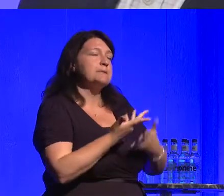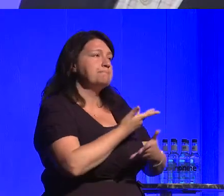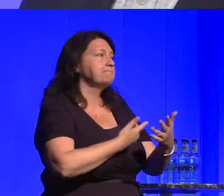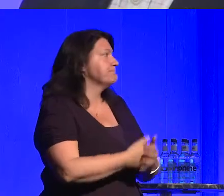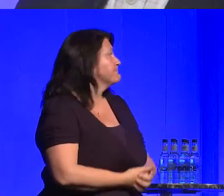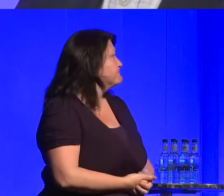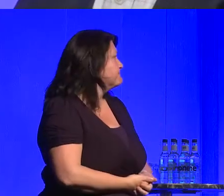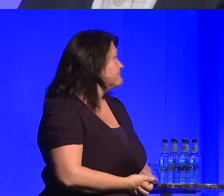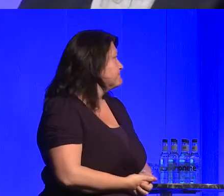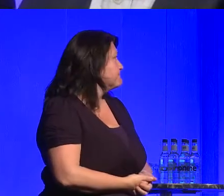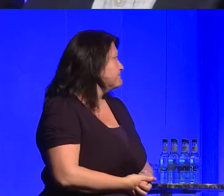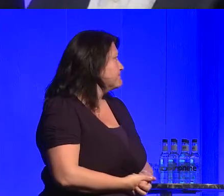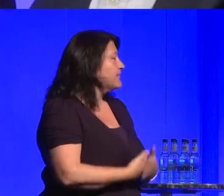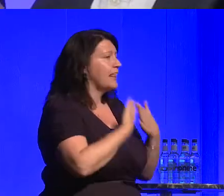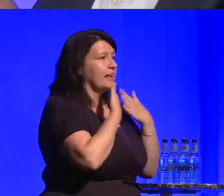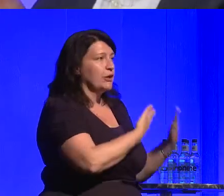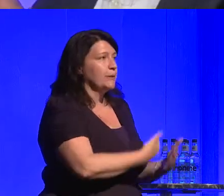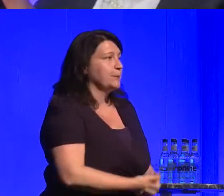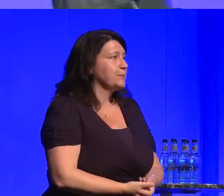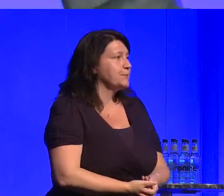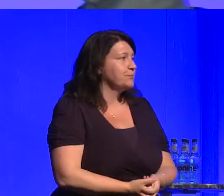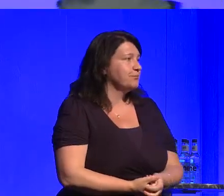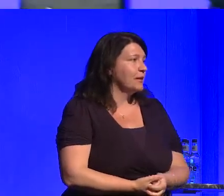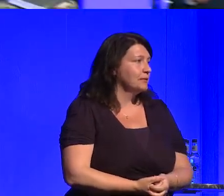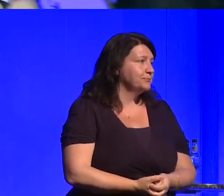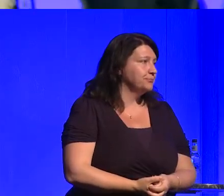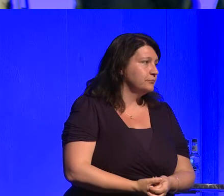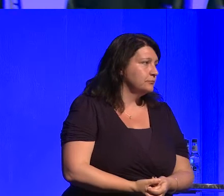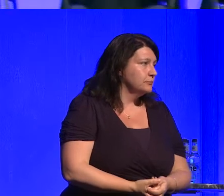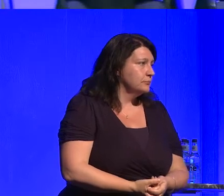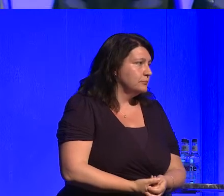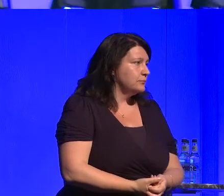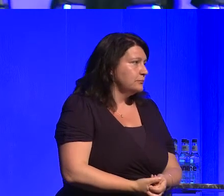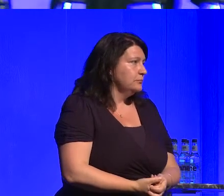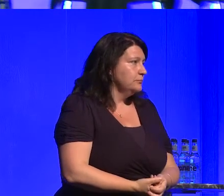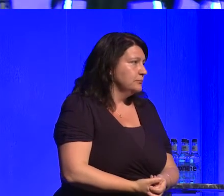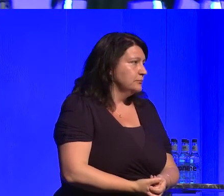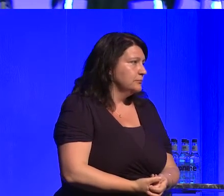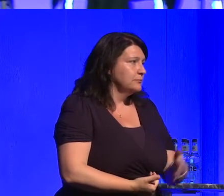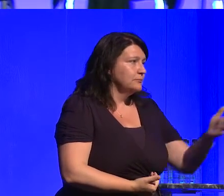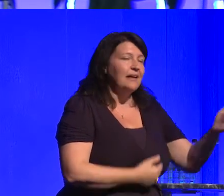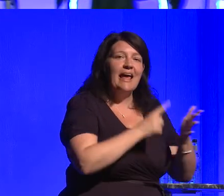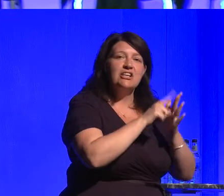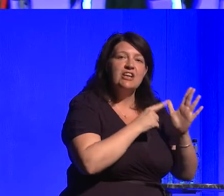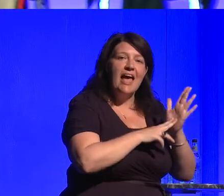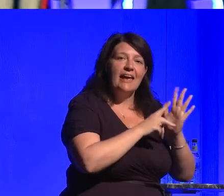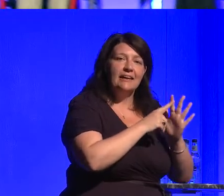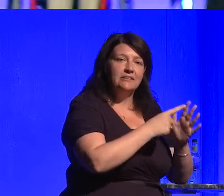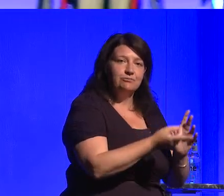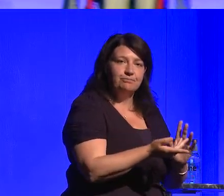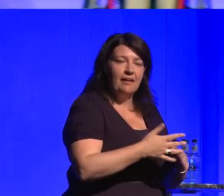And can I look to Jane to provide her own reflections on that workshop, and some of